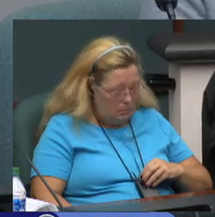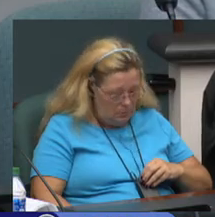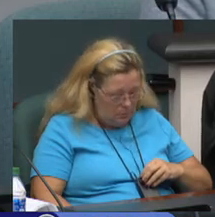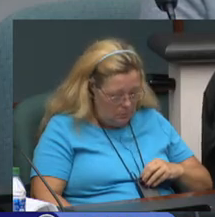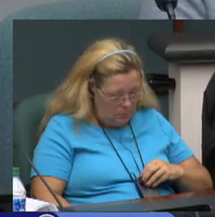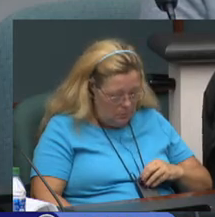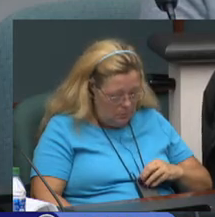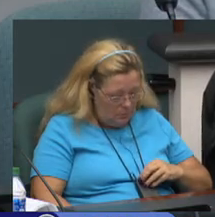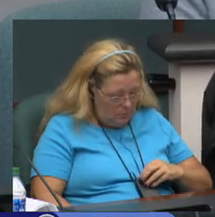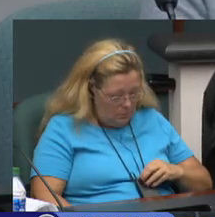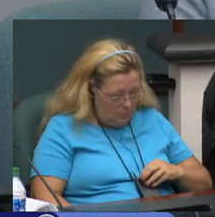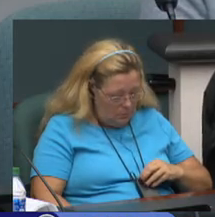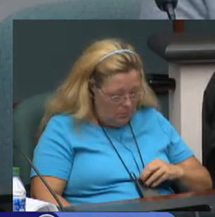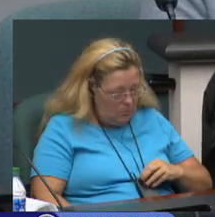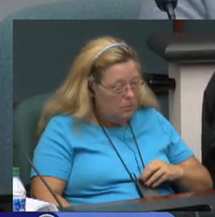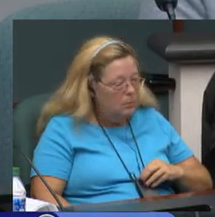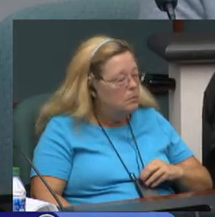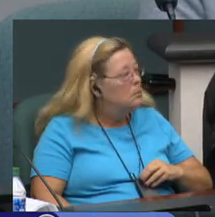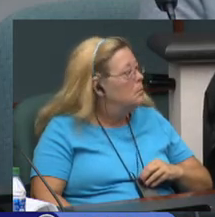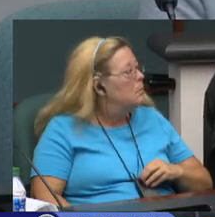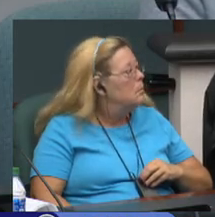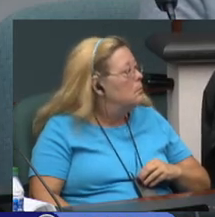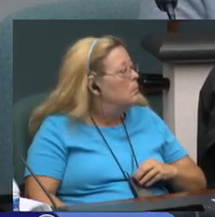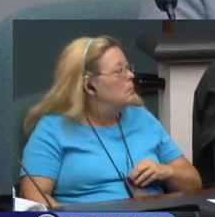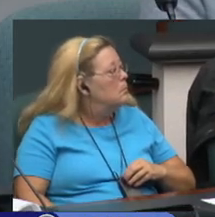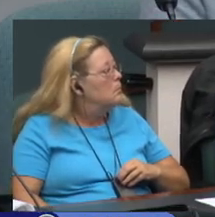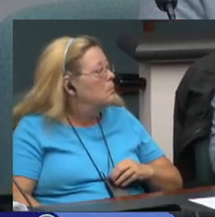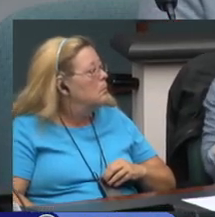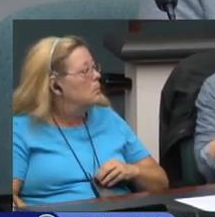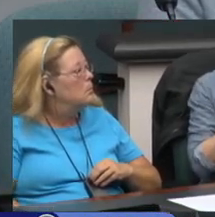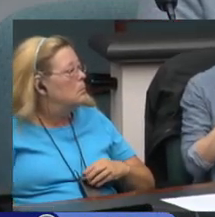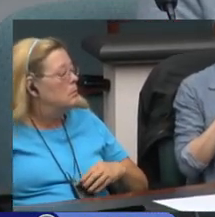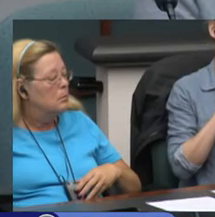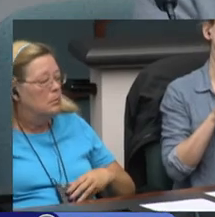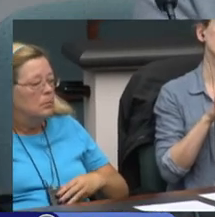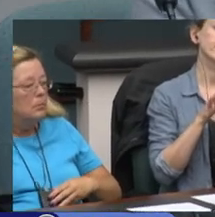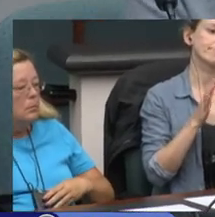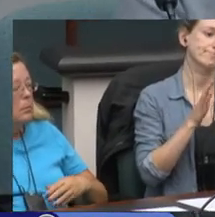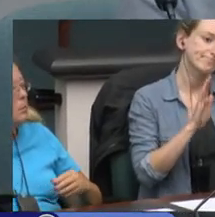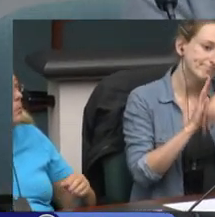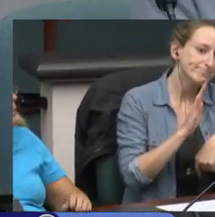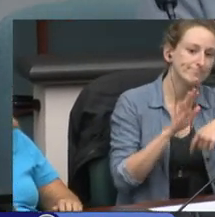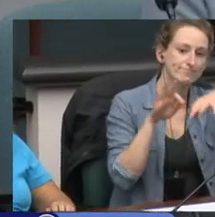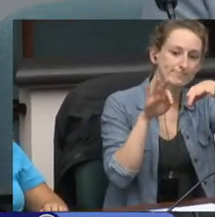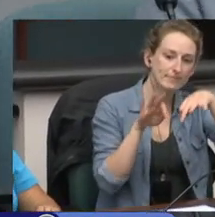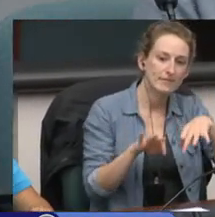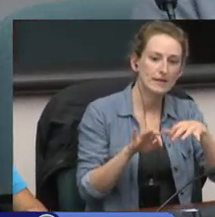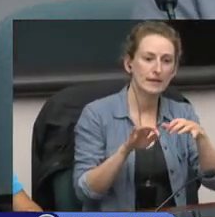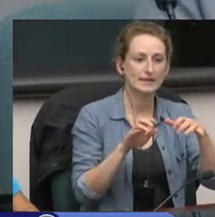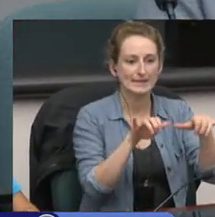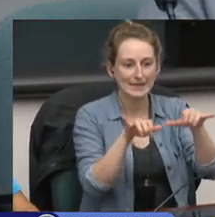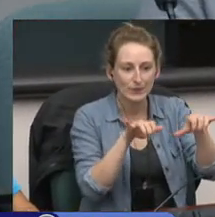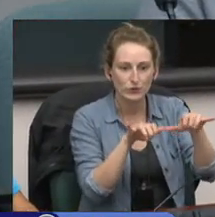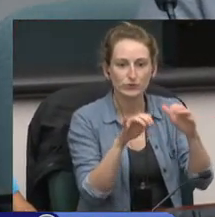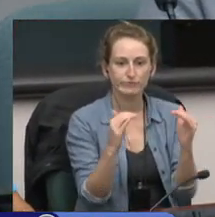staff provides direction on standards they need to meet if it's consistent